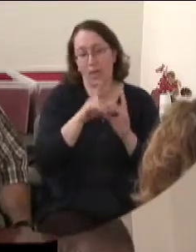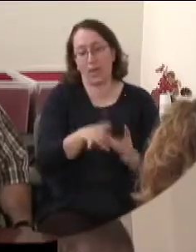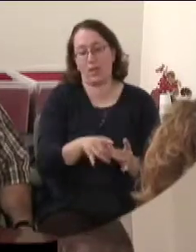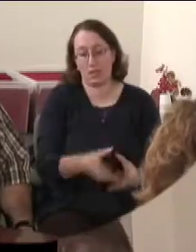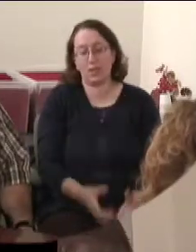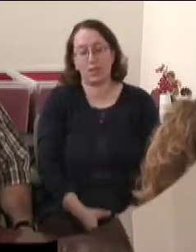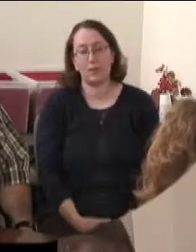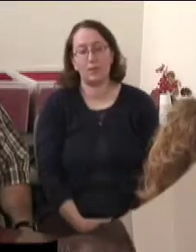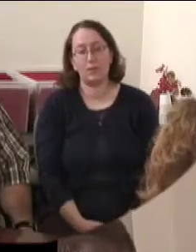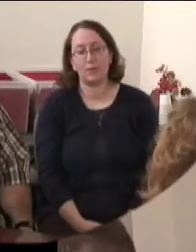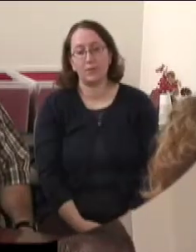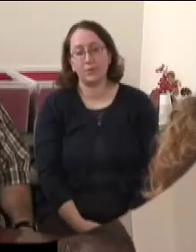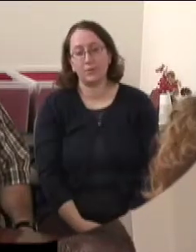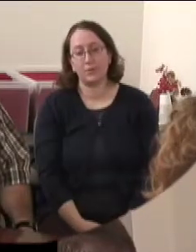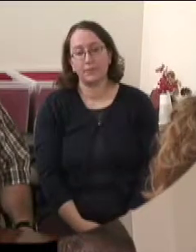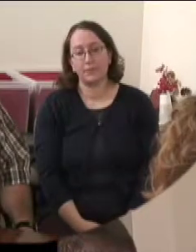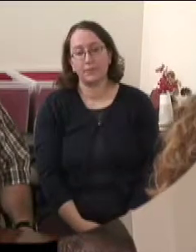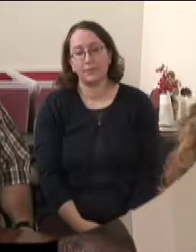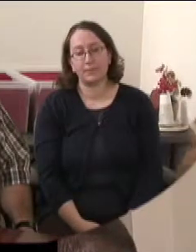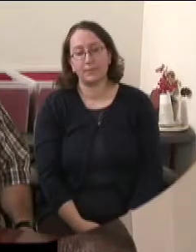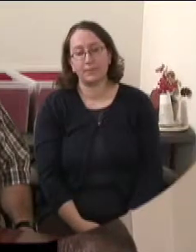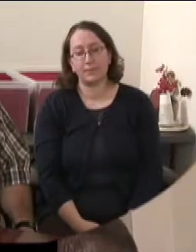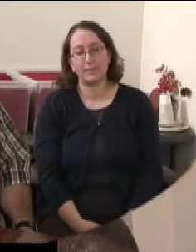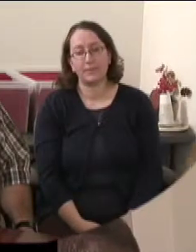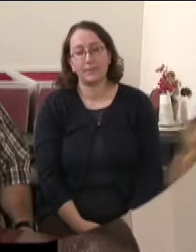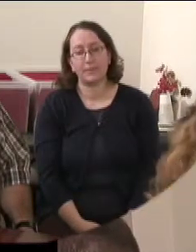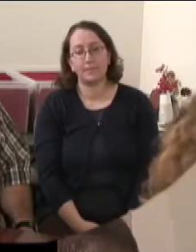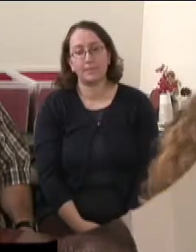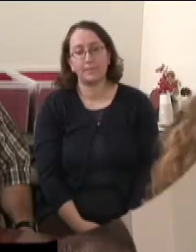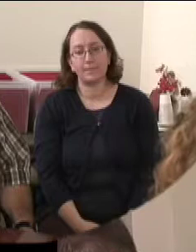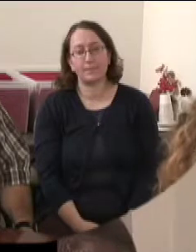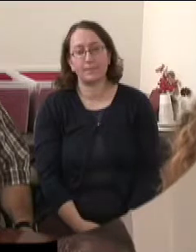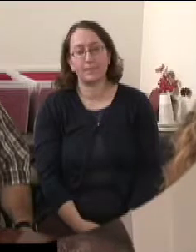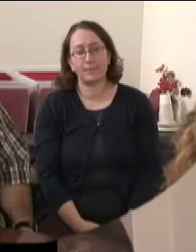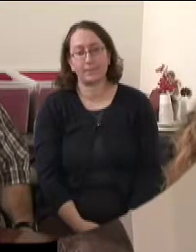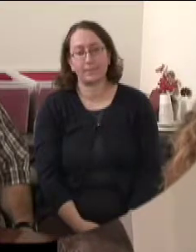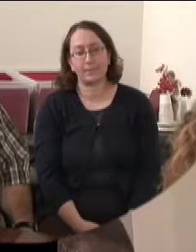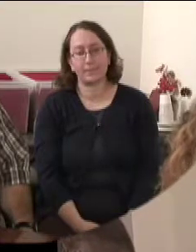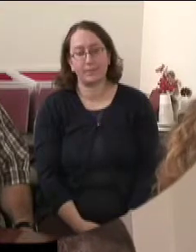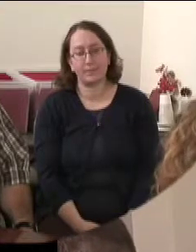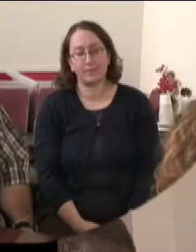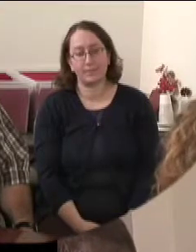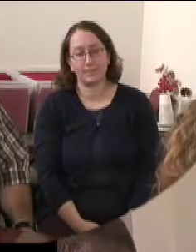Kelly: That's really critical. I know that sometimes we want to hurry up